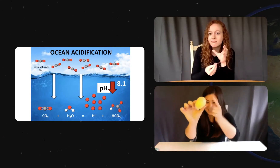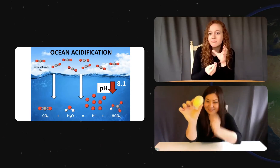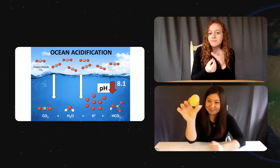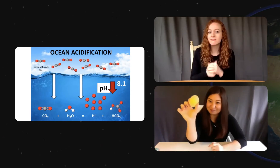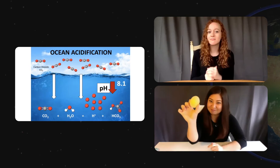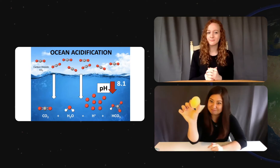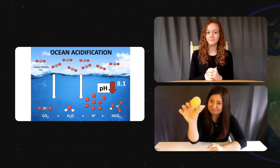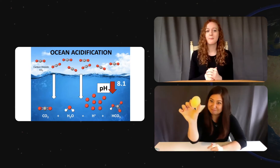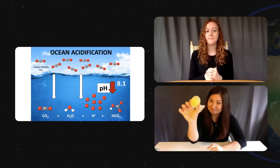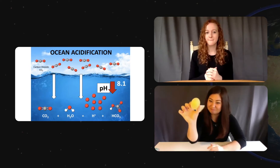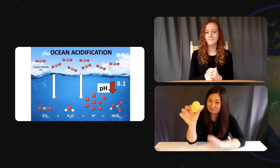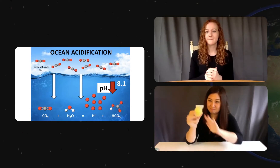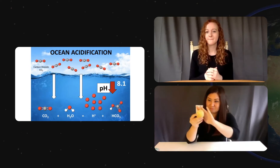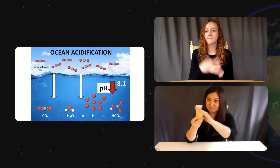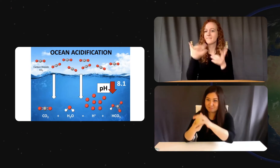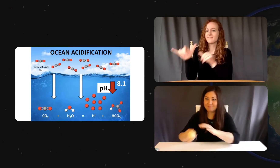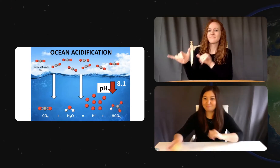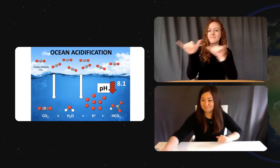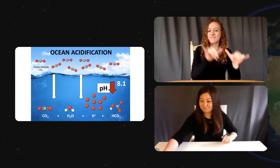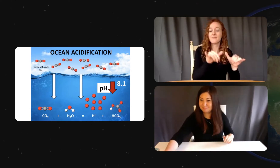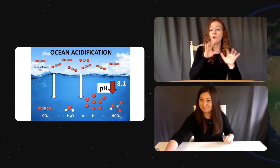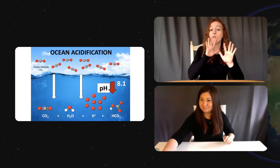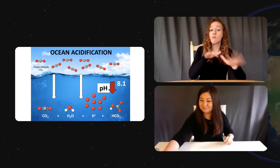It's not hard anymore.